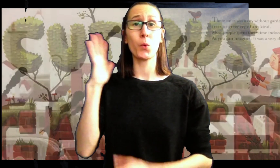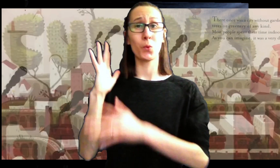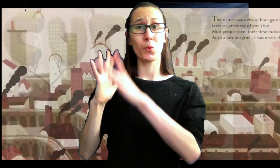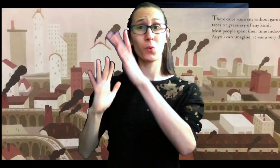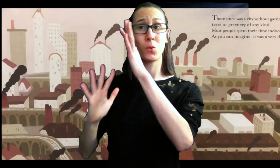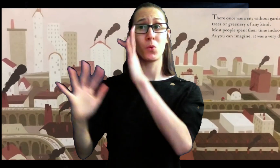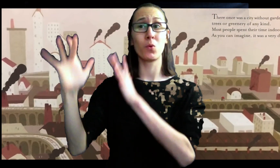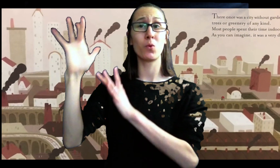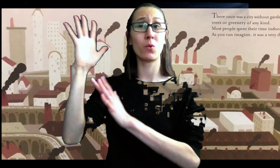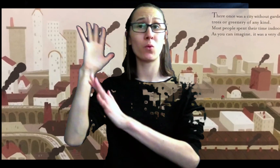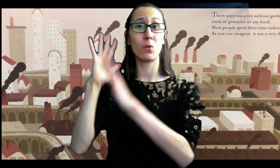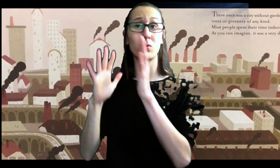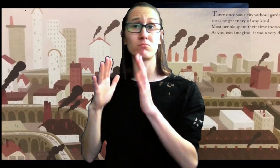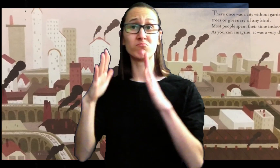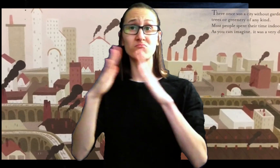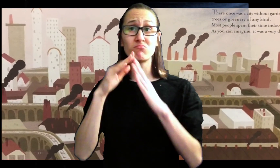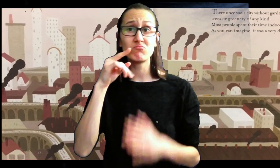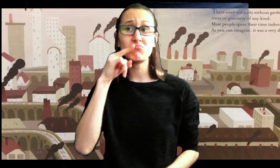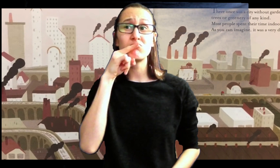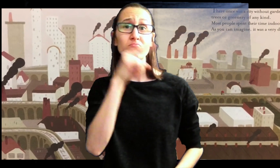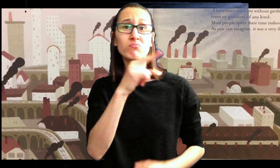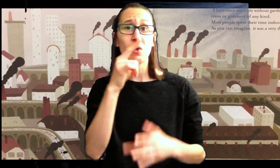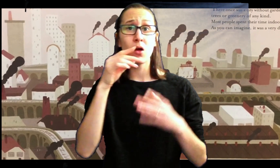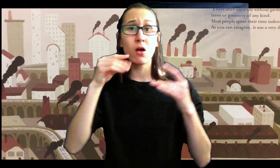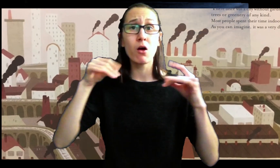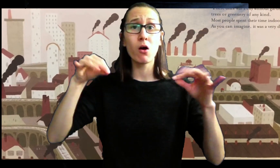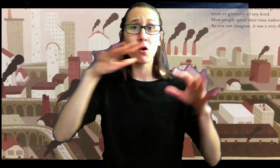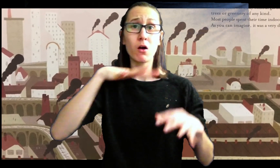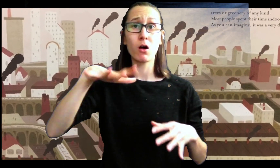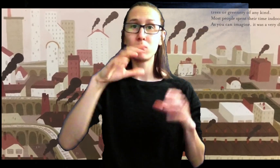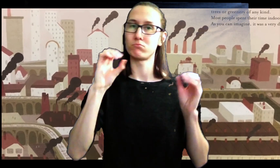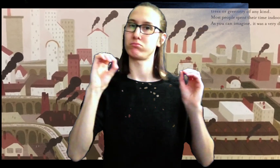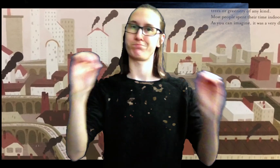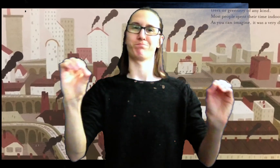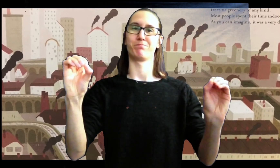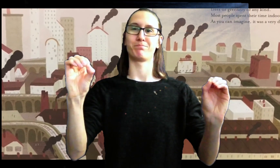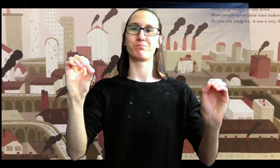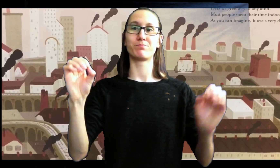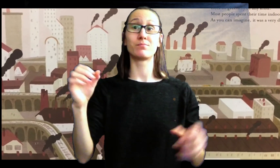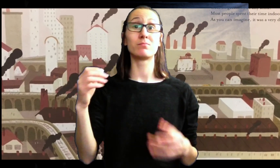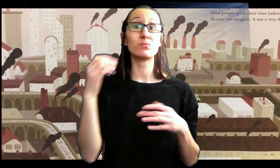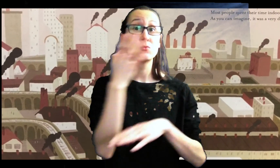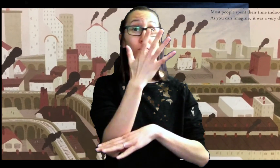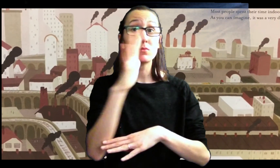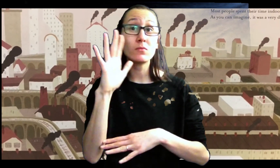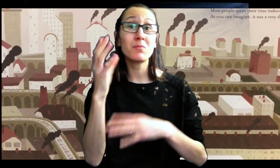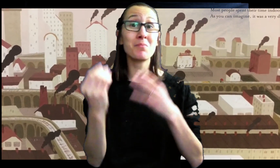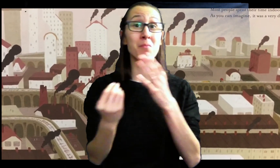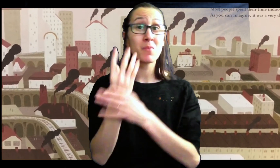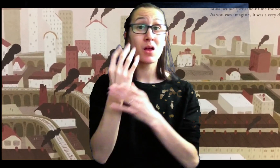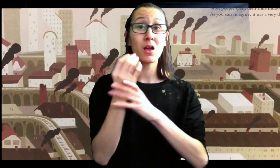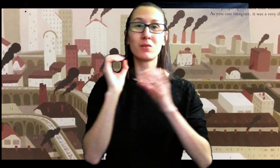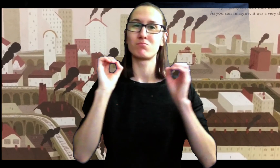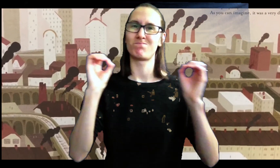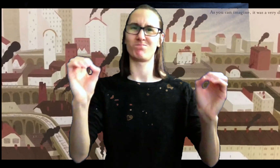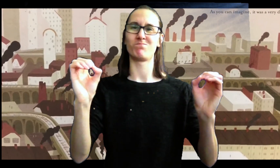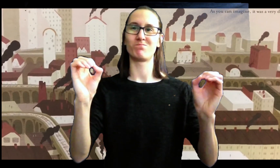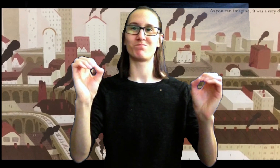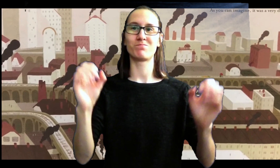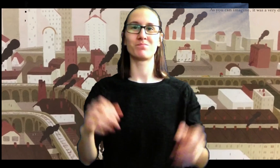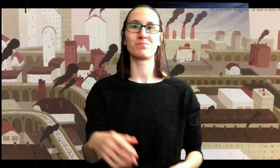There once was a city with no gardens or trees or greenery of any kind.